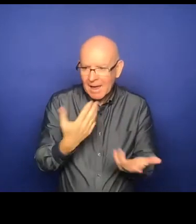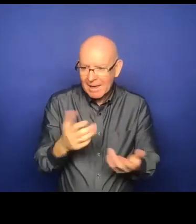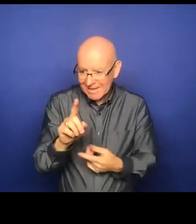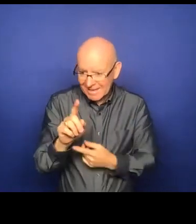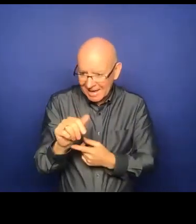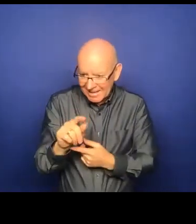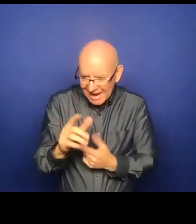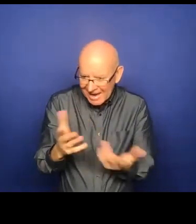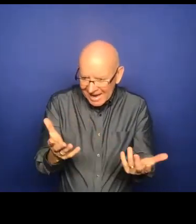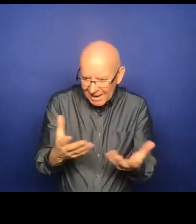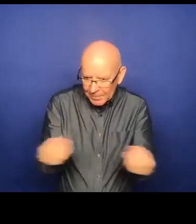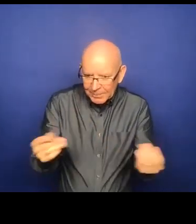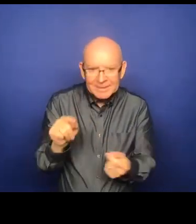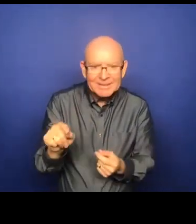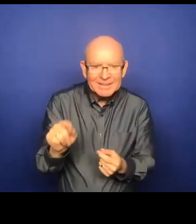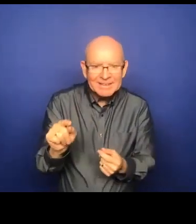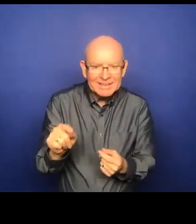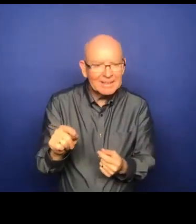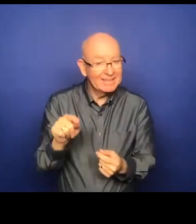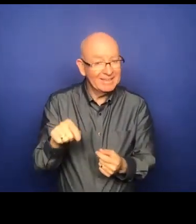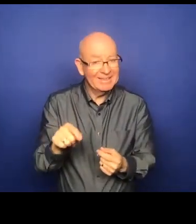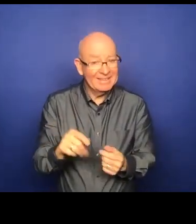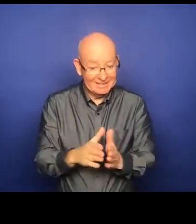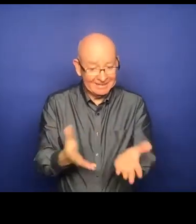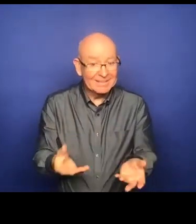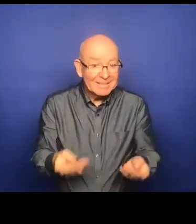respond around that question with elements like we need